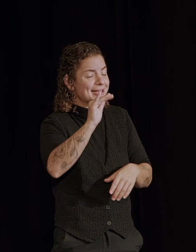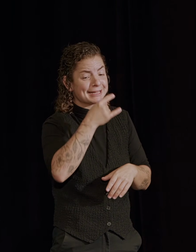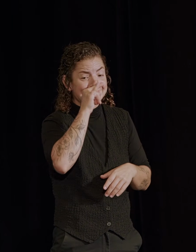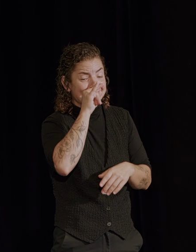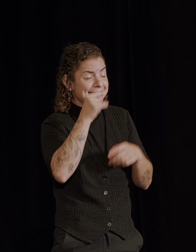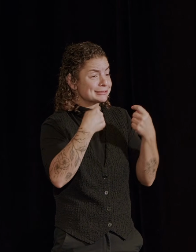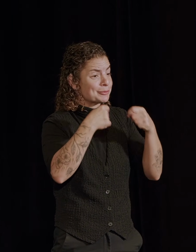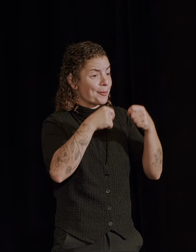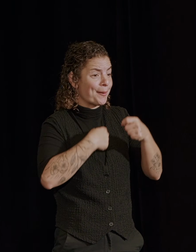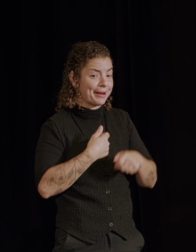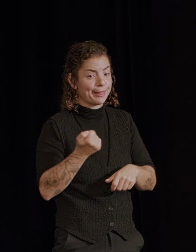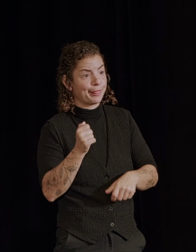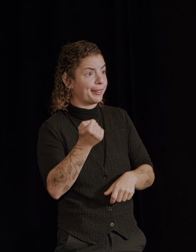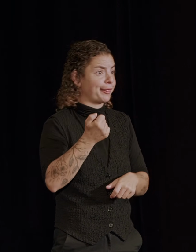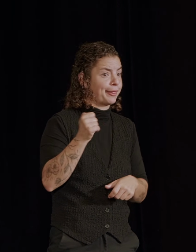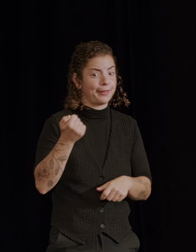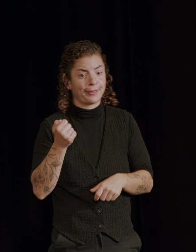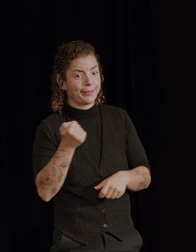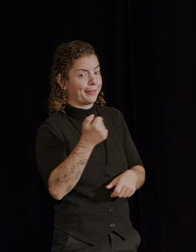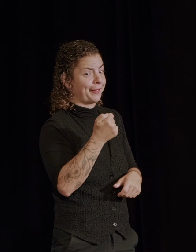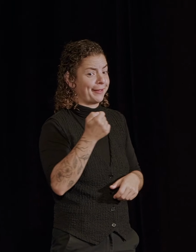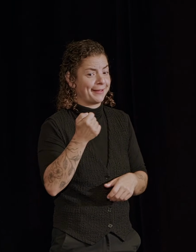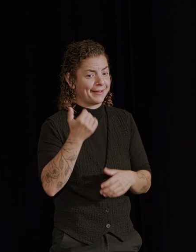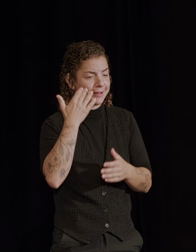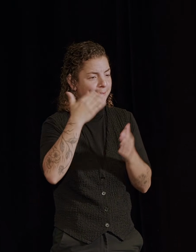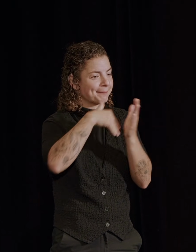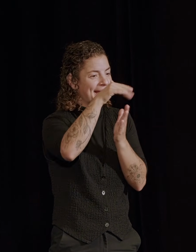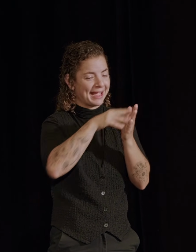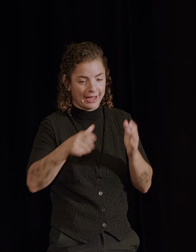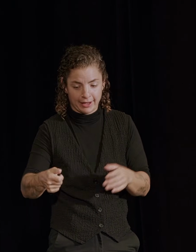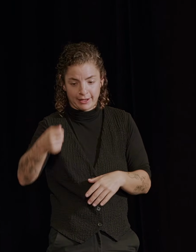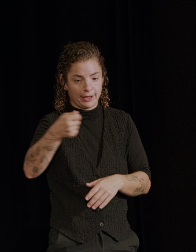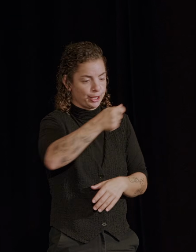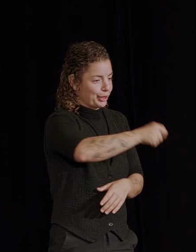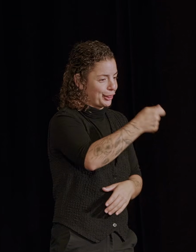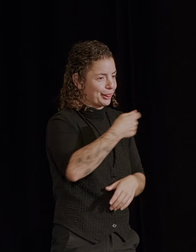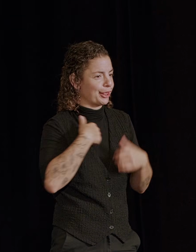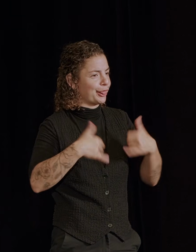paintbrush, grabbed the corner, dragged it, and just made it big and goofy looking.